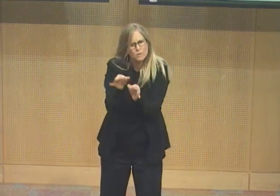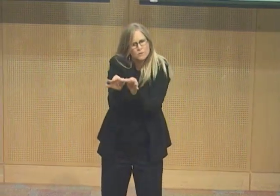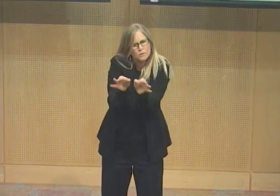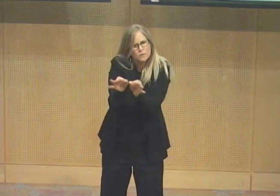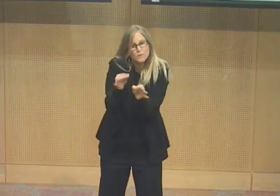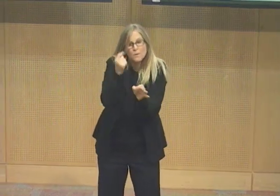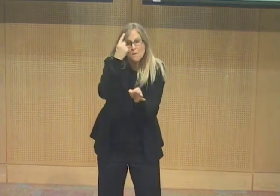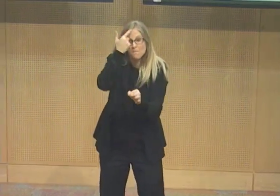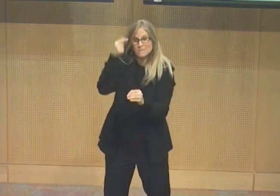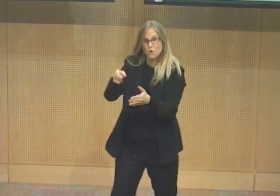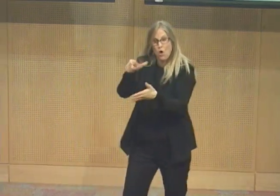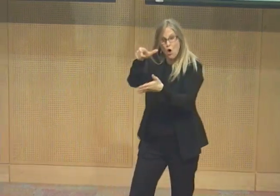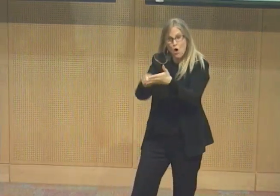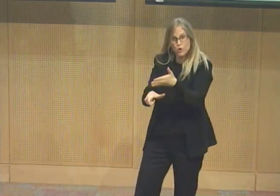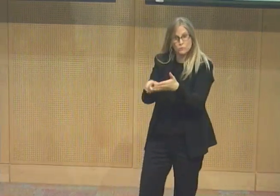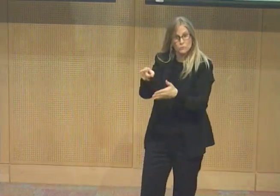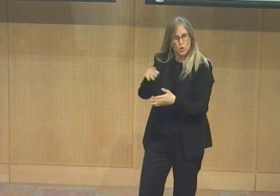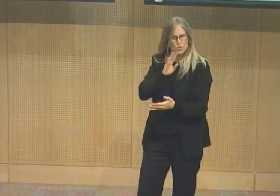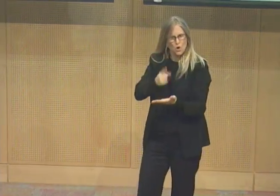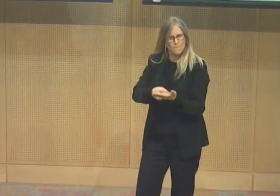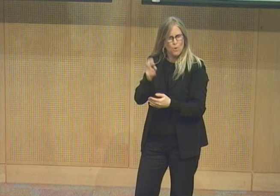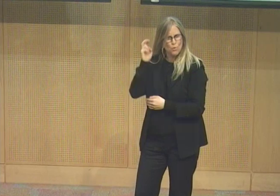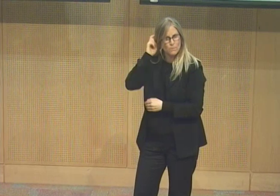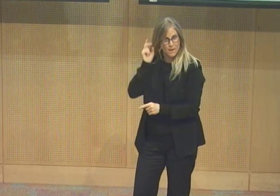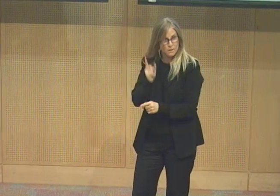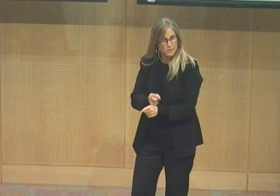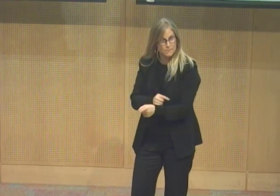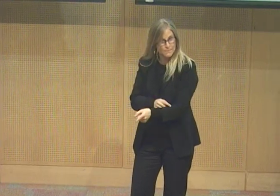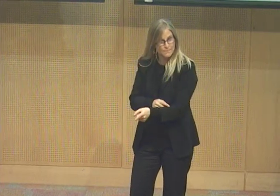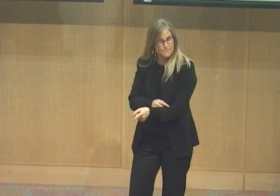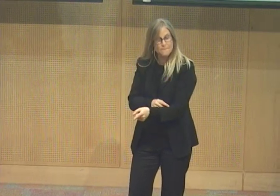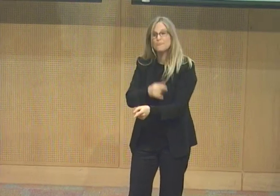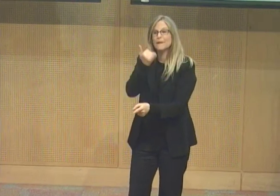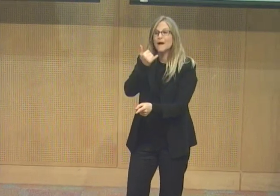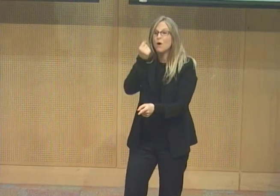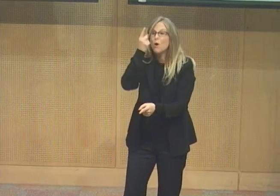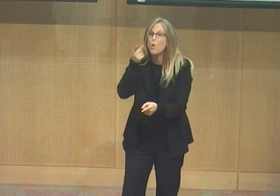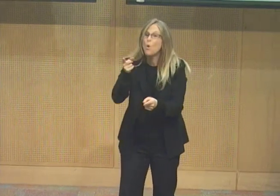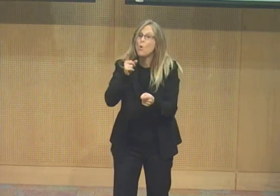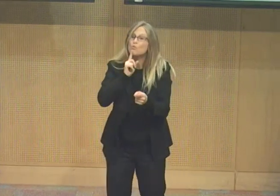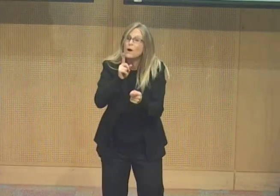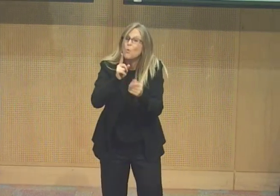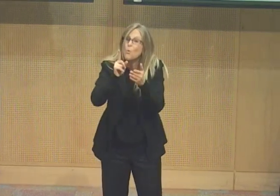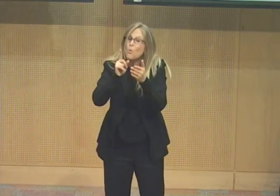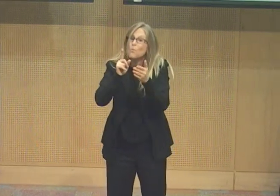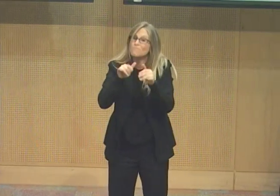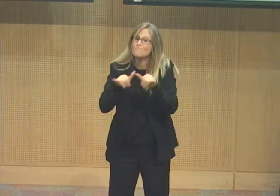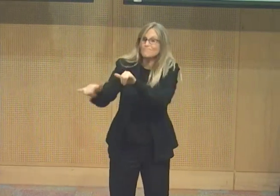semantically presented by those words. Now, the articles were speaking about cochlear implantation.